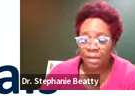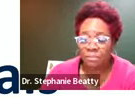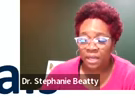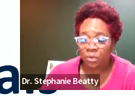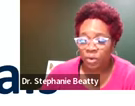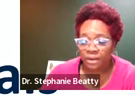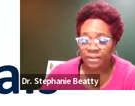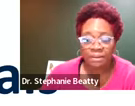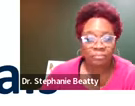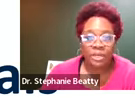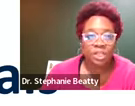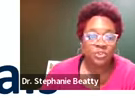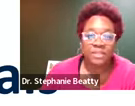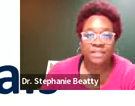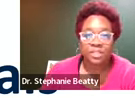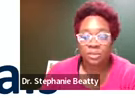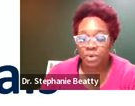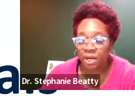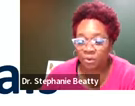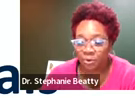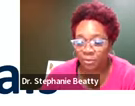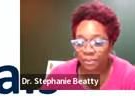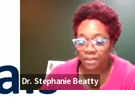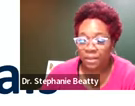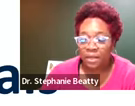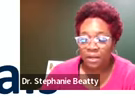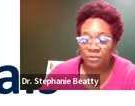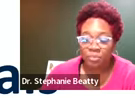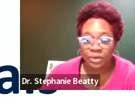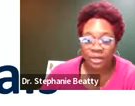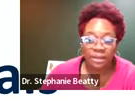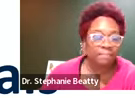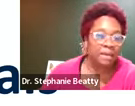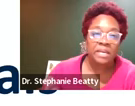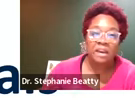Same thing with bringing treats into the break room. If you bring in, maybe,